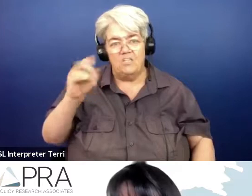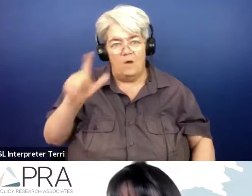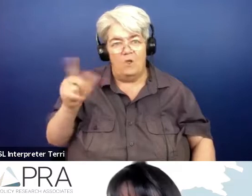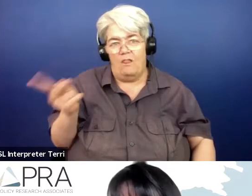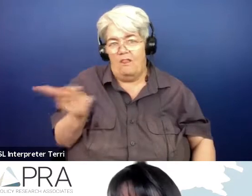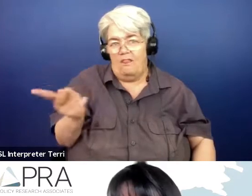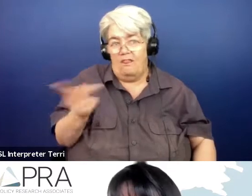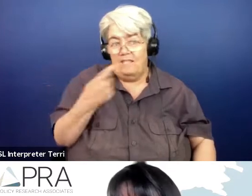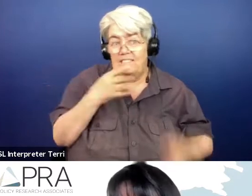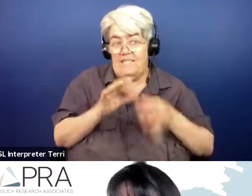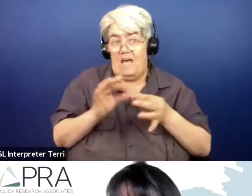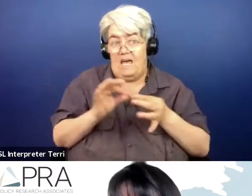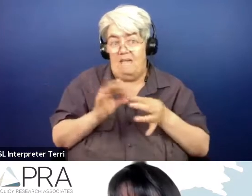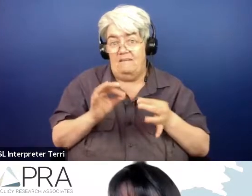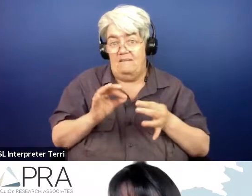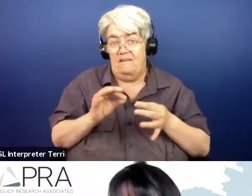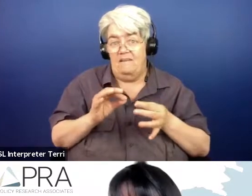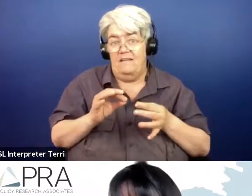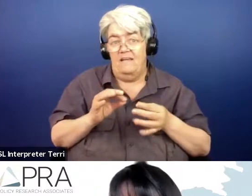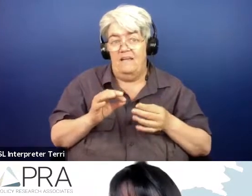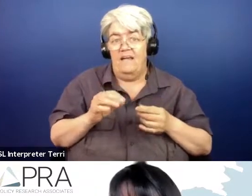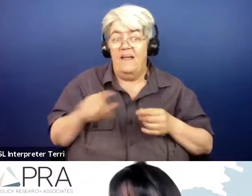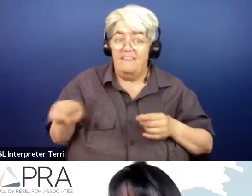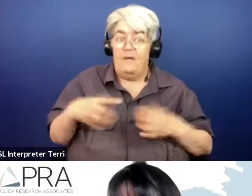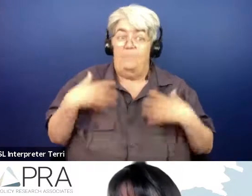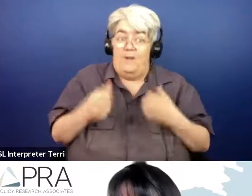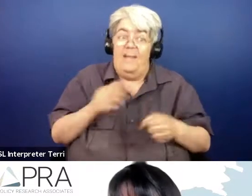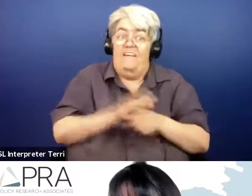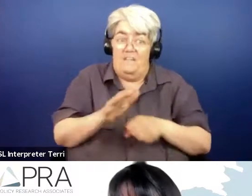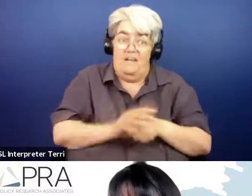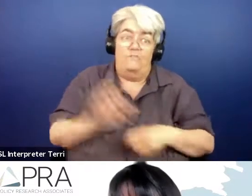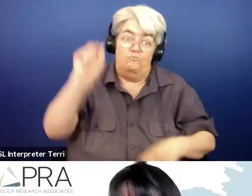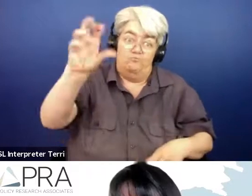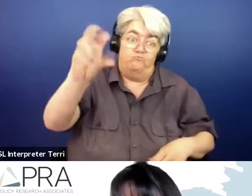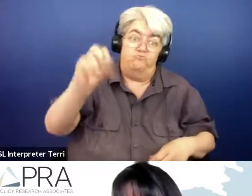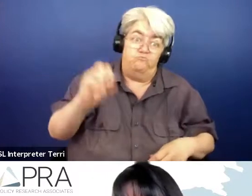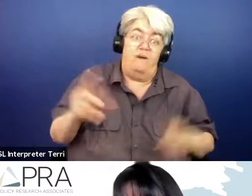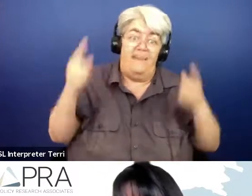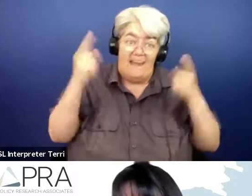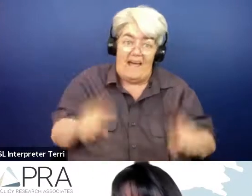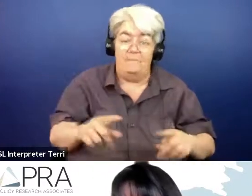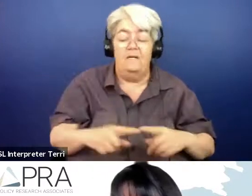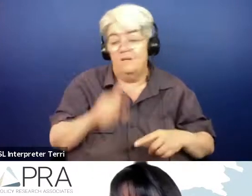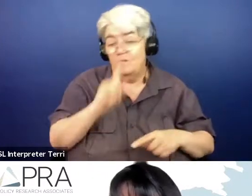just be able to have the bravery to talk about their story. And it is so true when you look